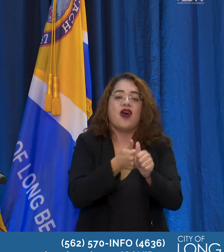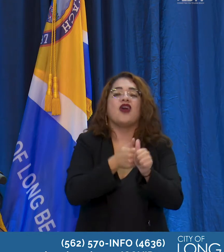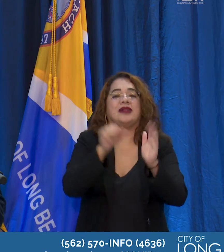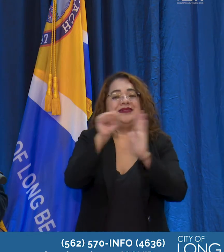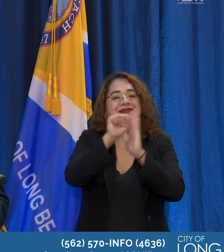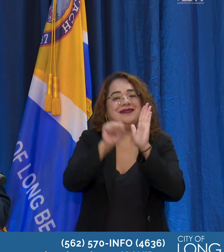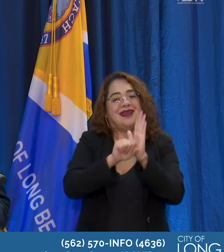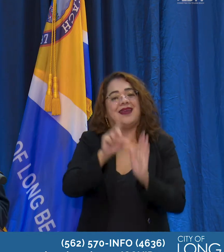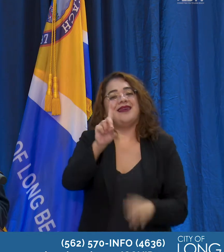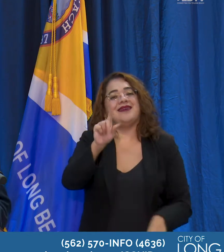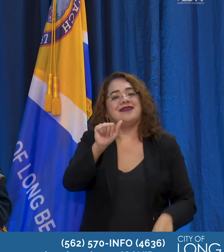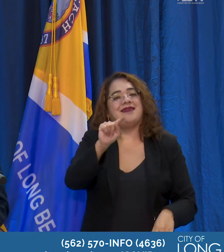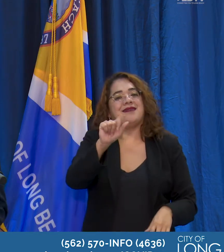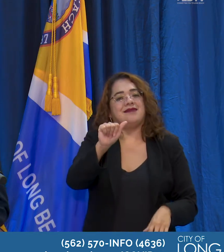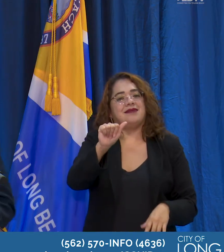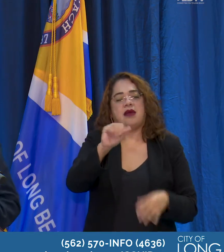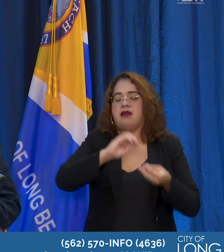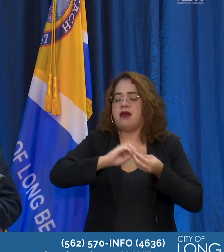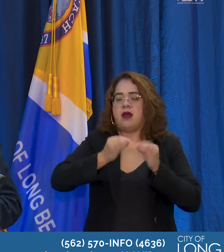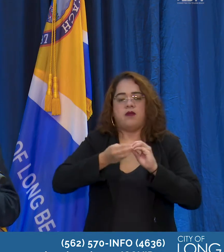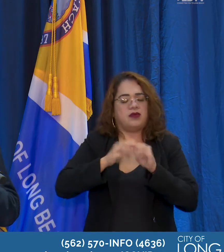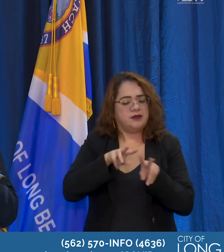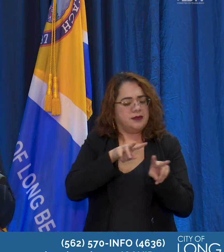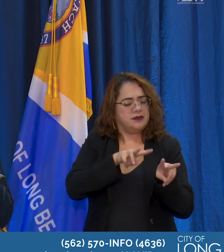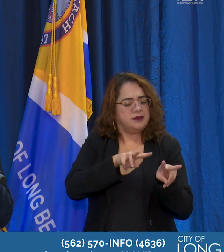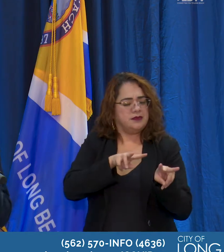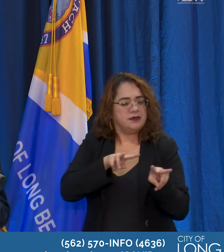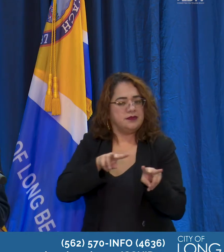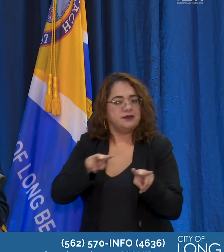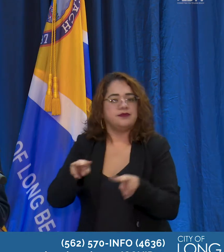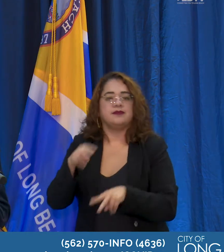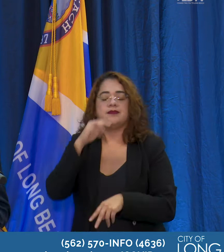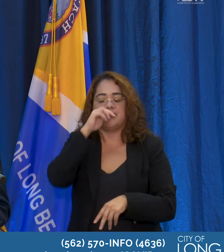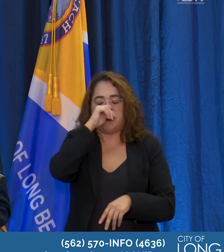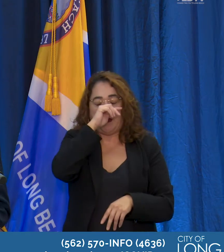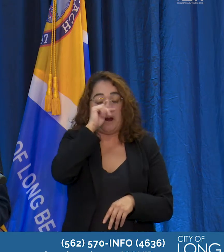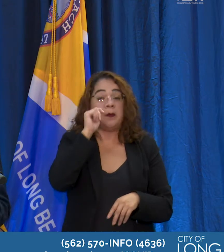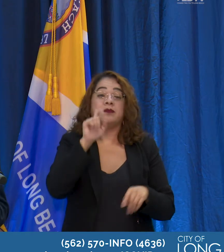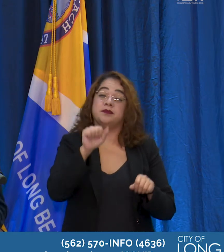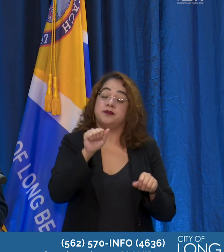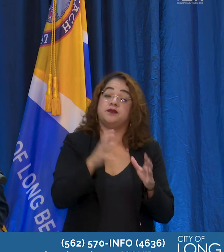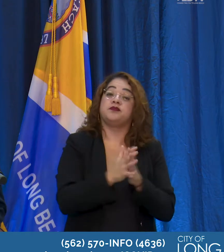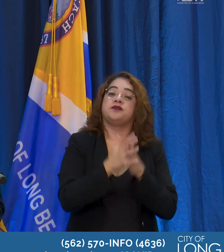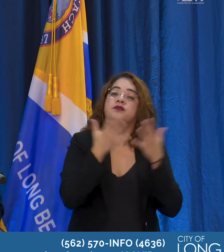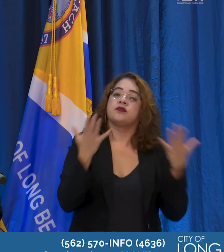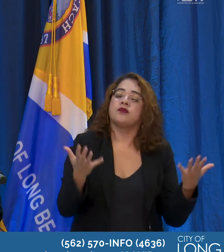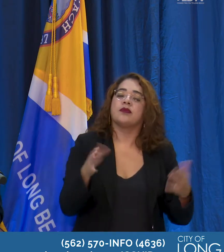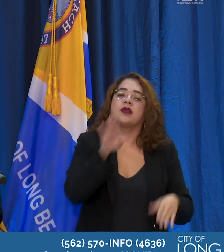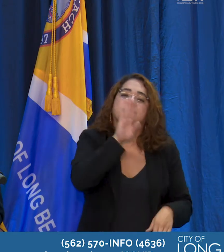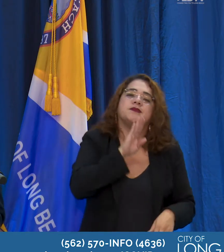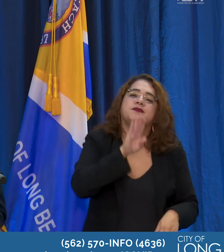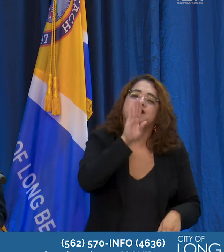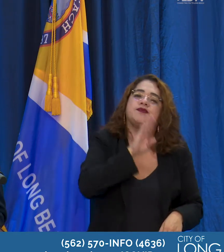important for people to know. And I know that there's frustration around that but this is all done through